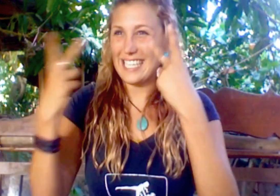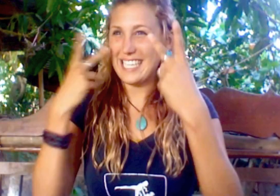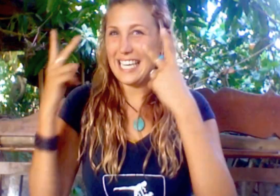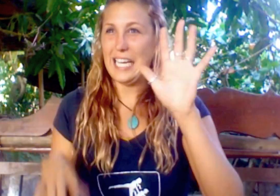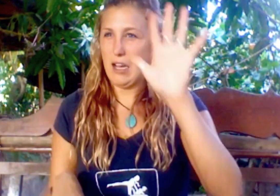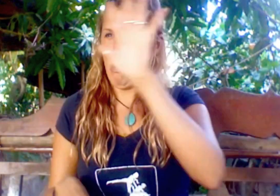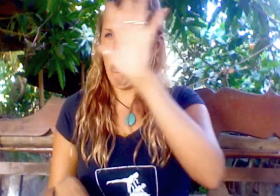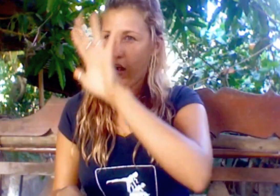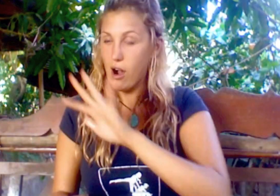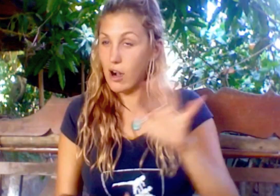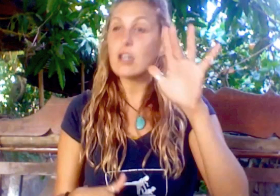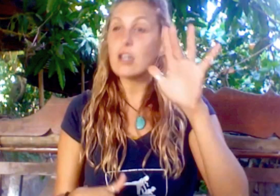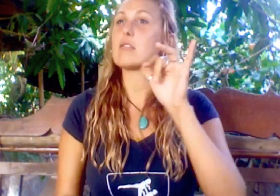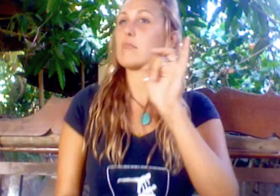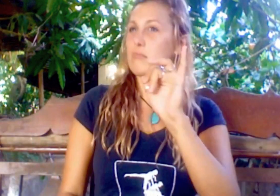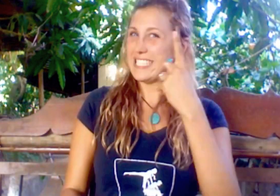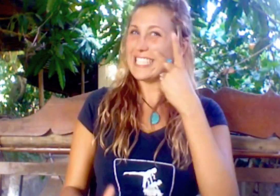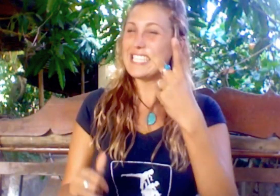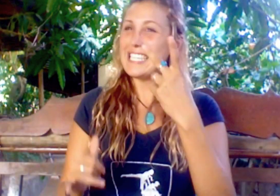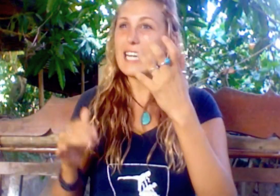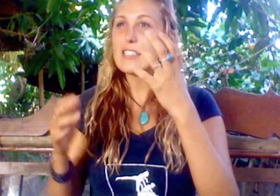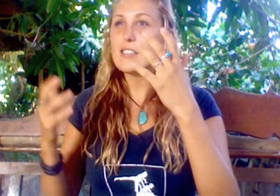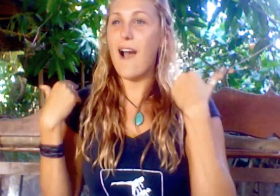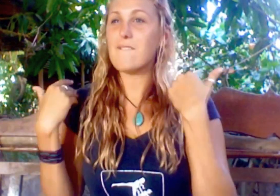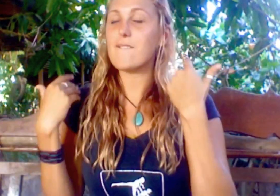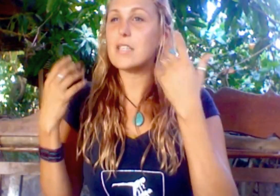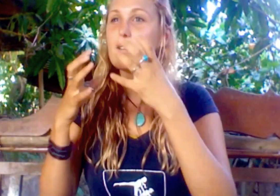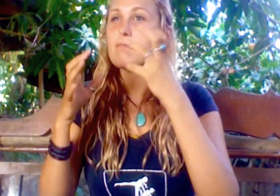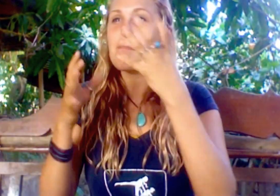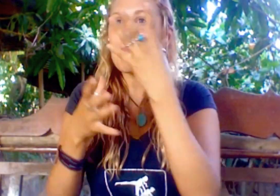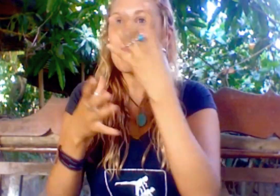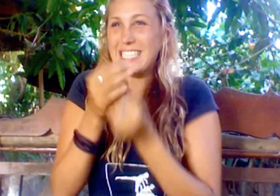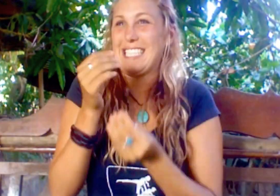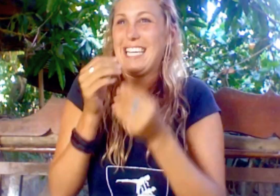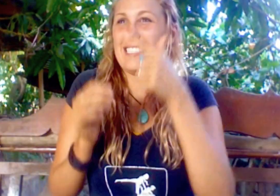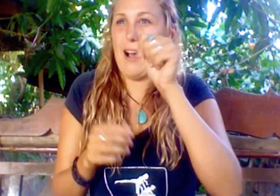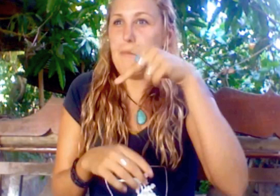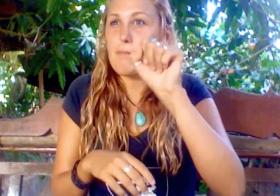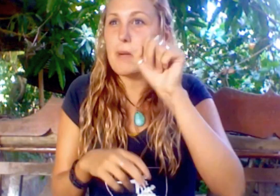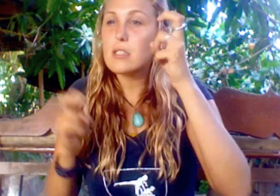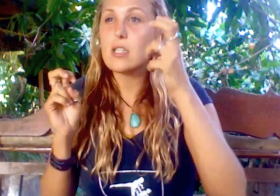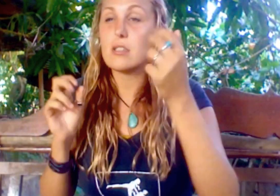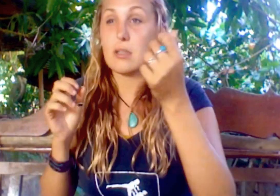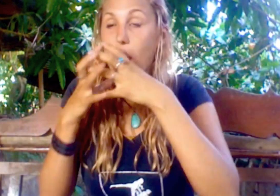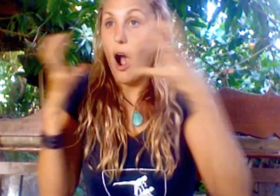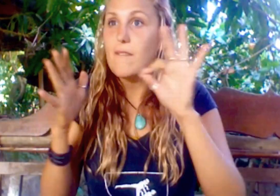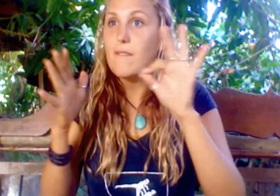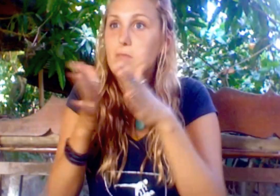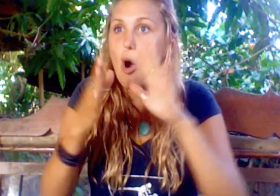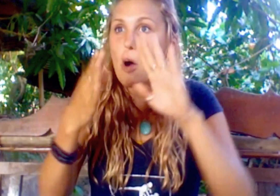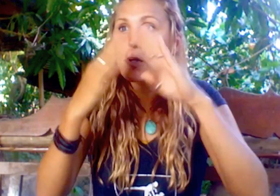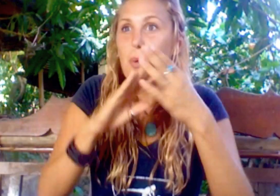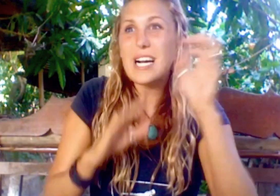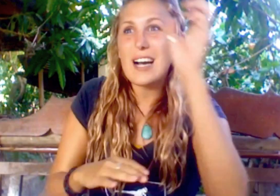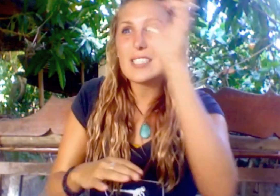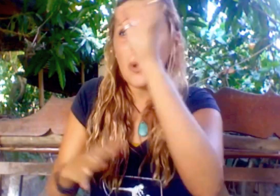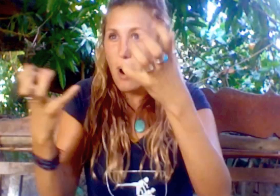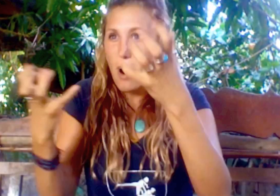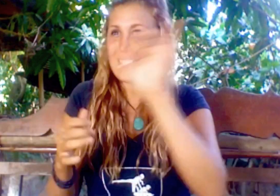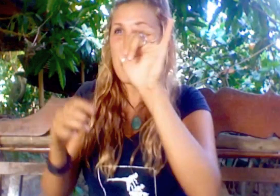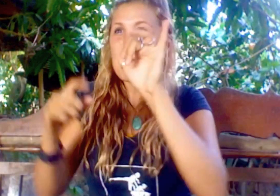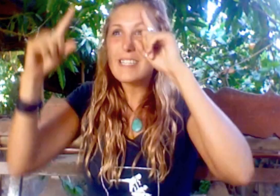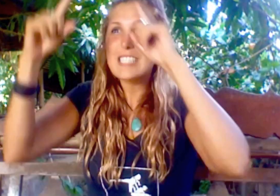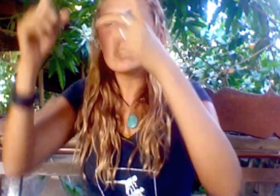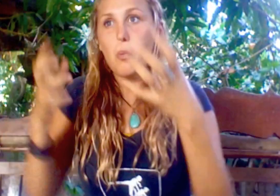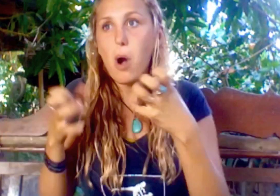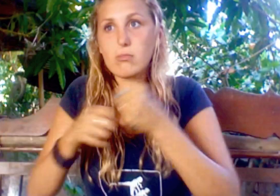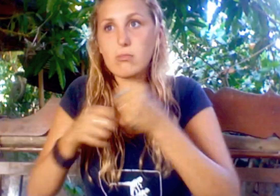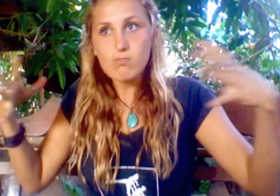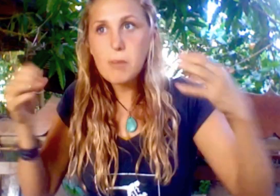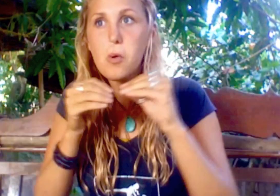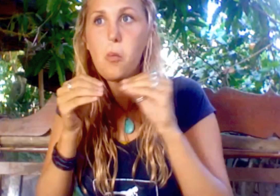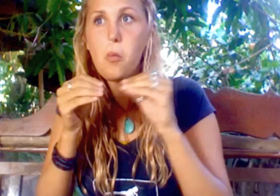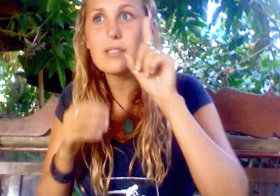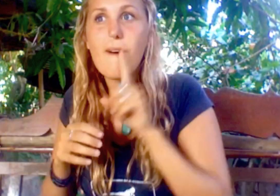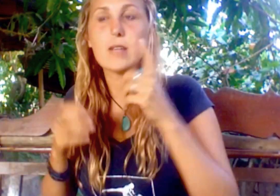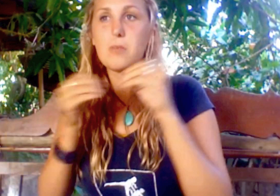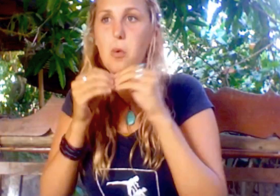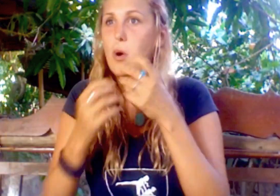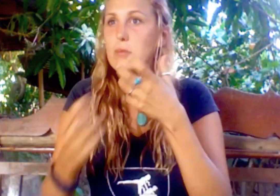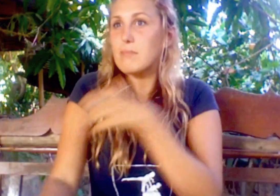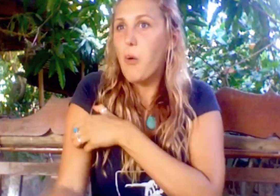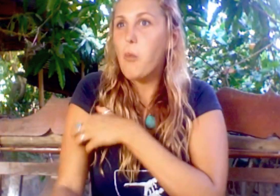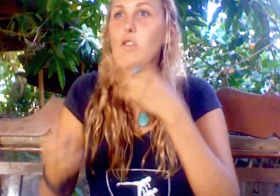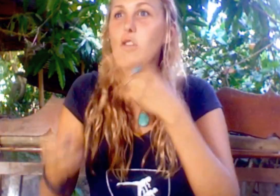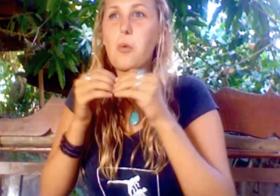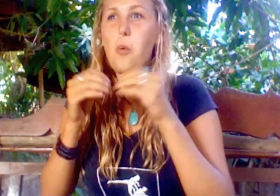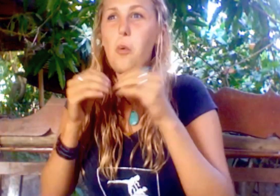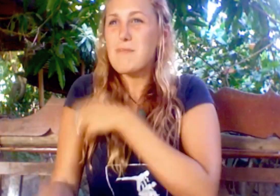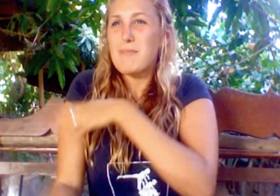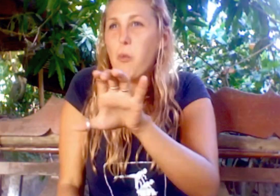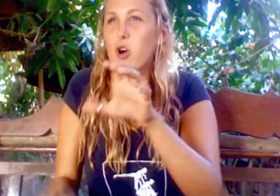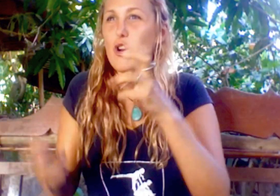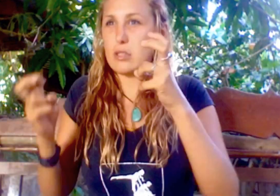many people and seeing a lot, there is a missing gap within the small towns. They have this desire to want more, expand more, and more empowerment.